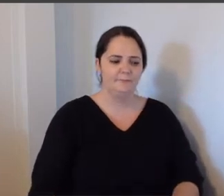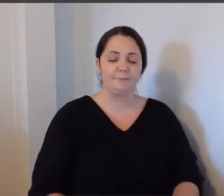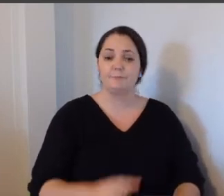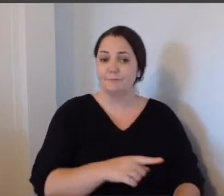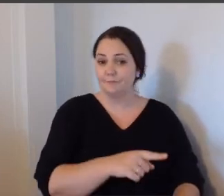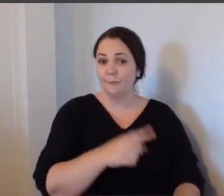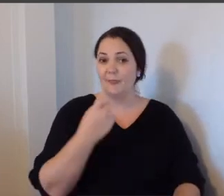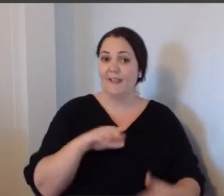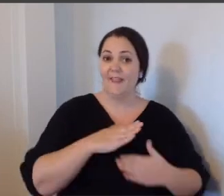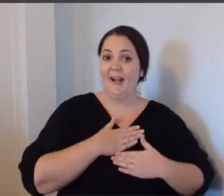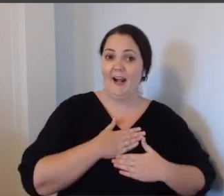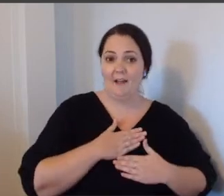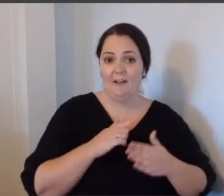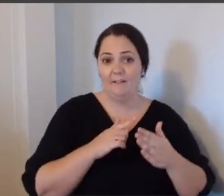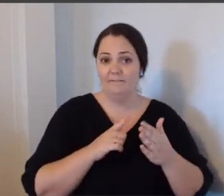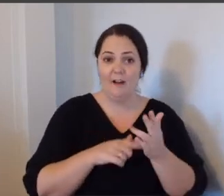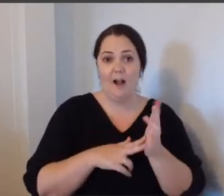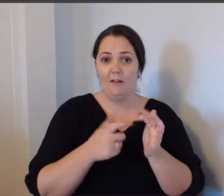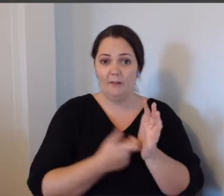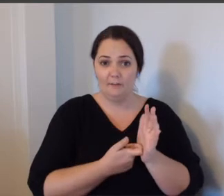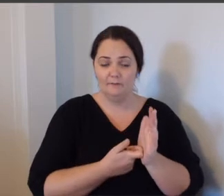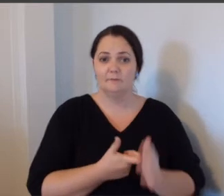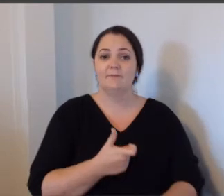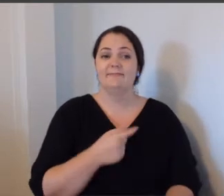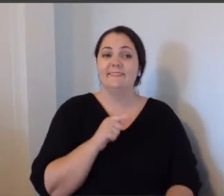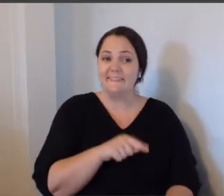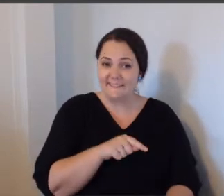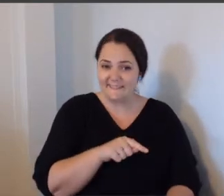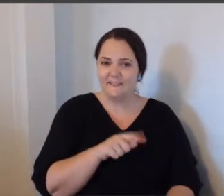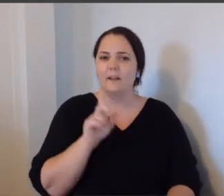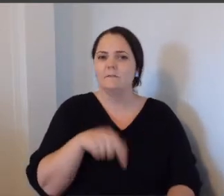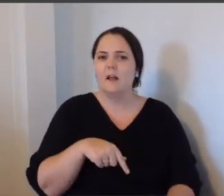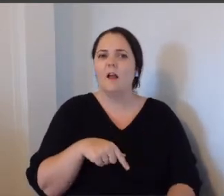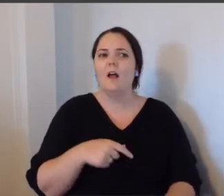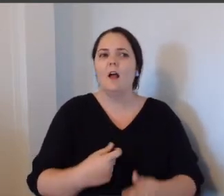momentum in the Renaissance and at surface value seems innocent enough.